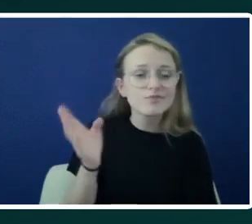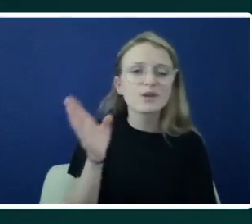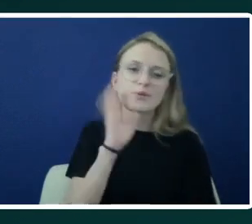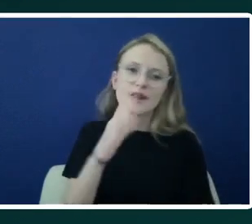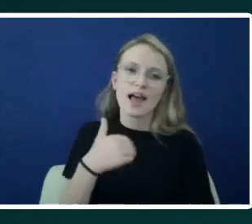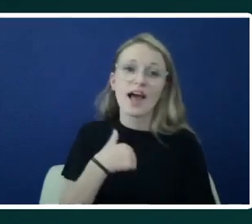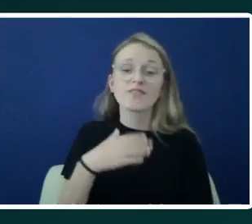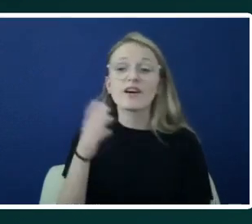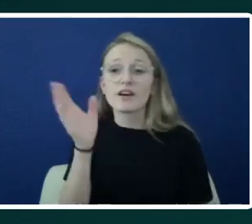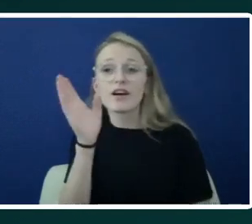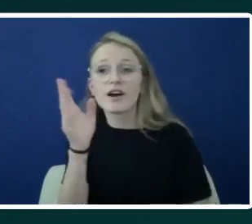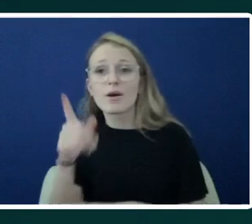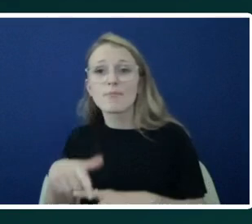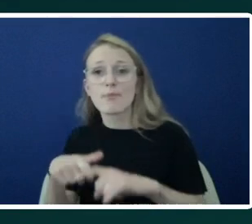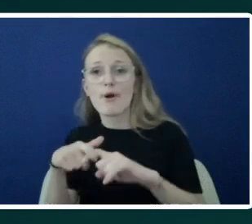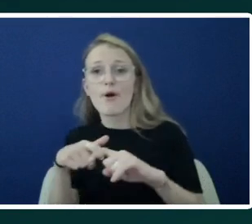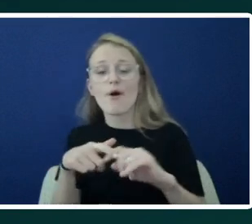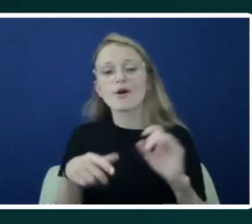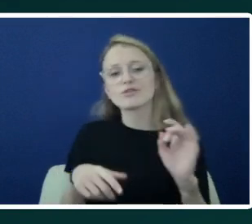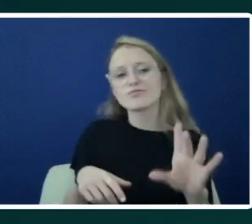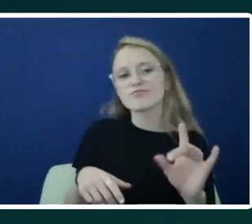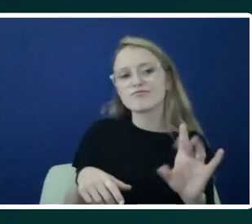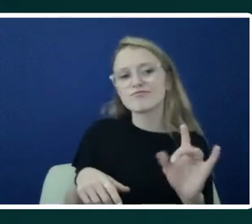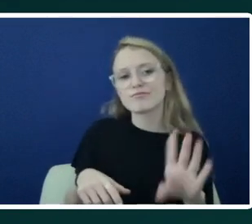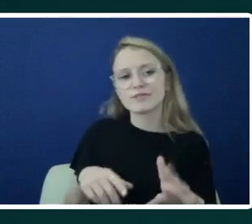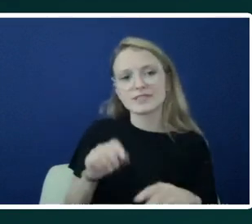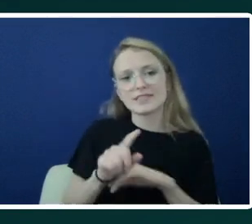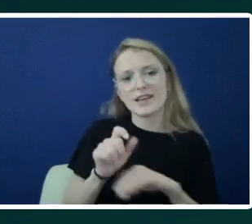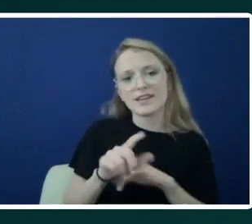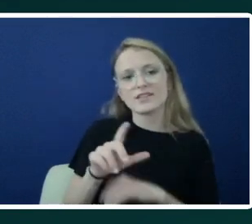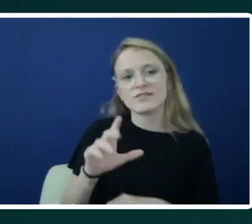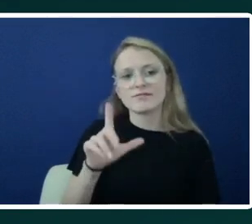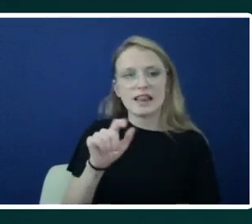knowing that it's going to be linked. But we're onto Chapter 3 which is about community and